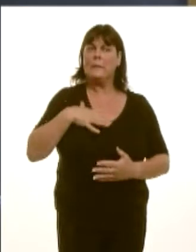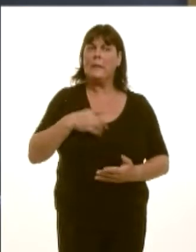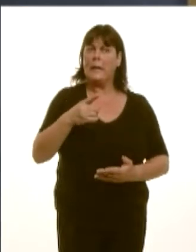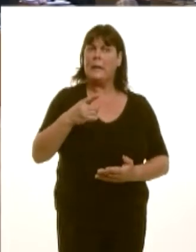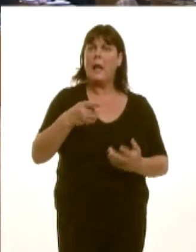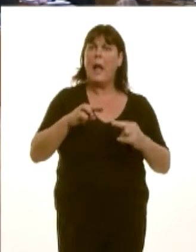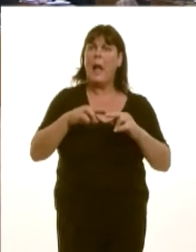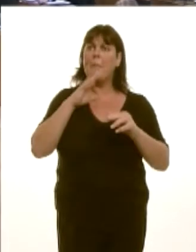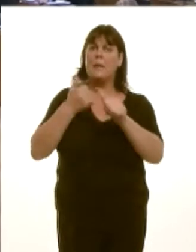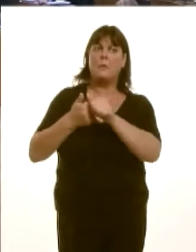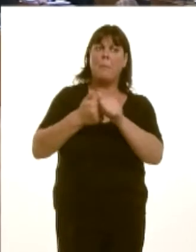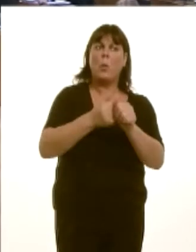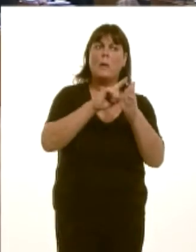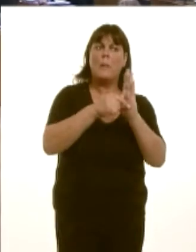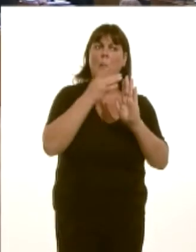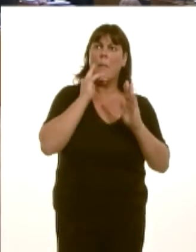know what they are talking about.